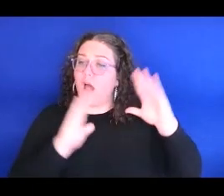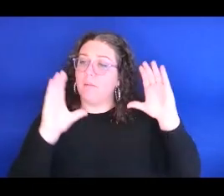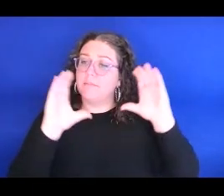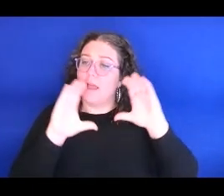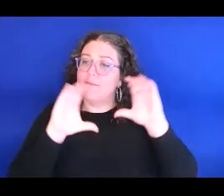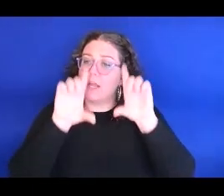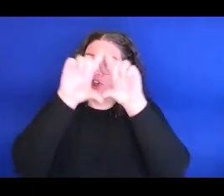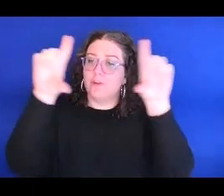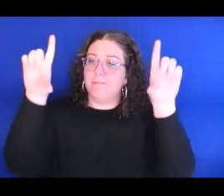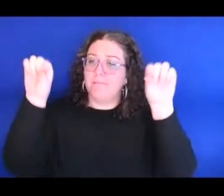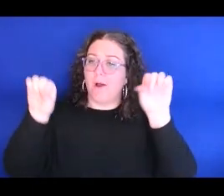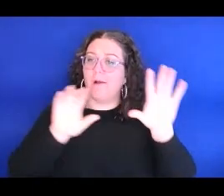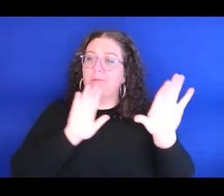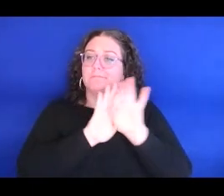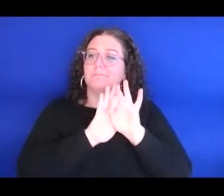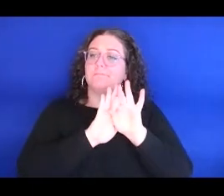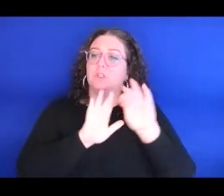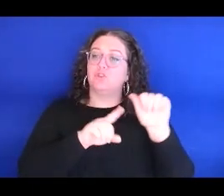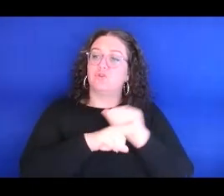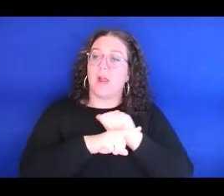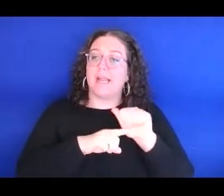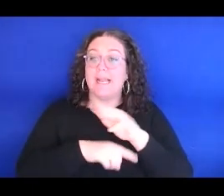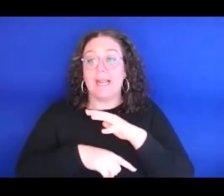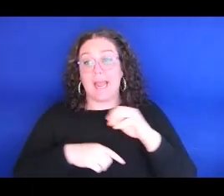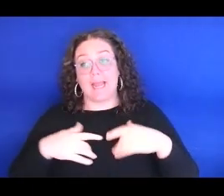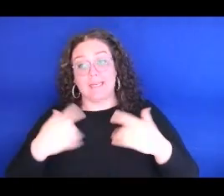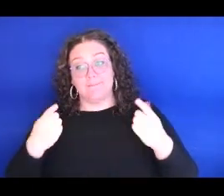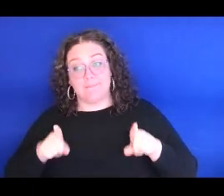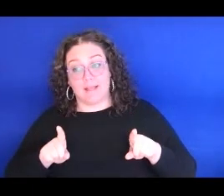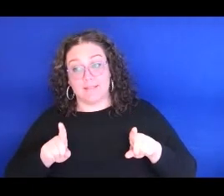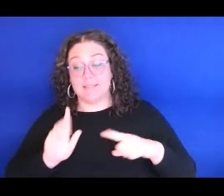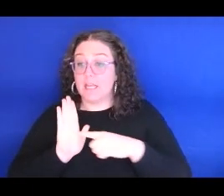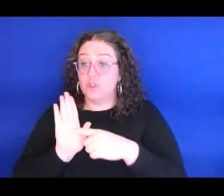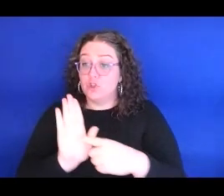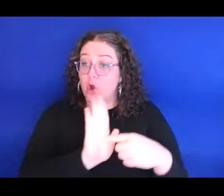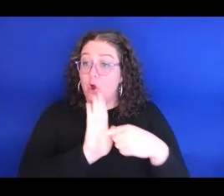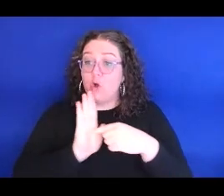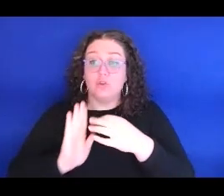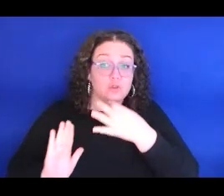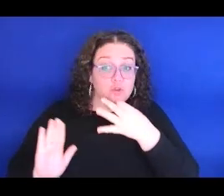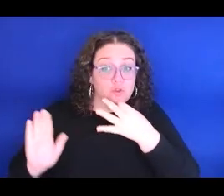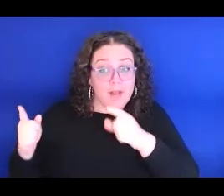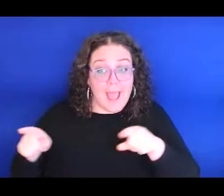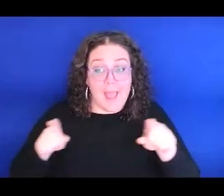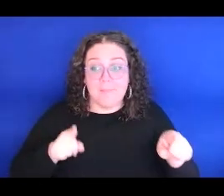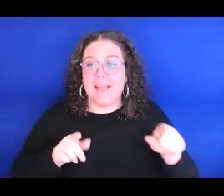select “Training & Events.” This section showcases both upcoming and on-demand events.